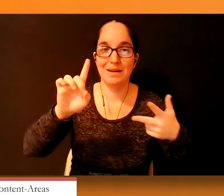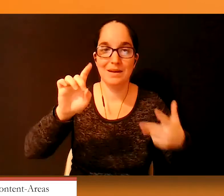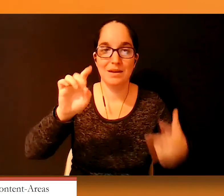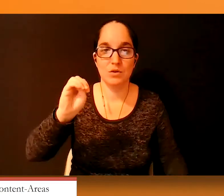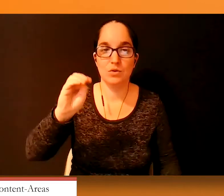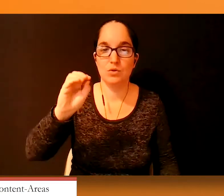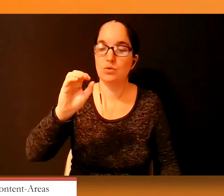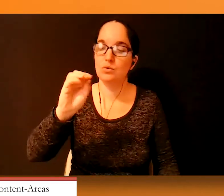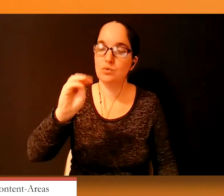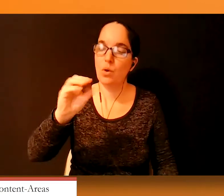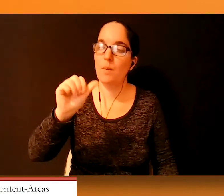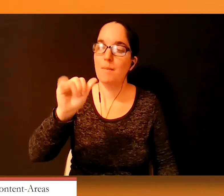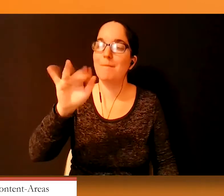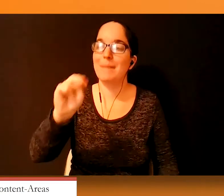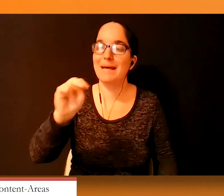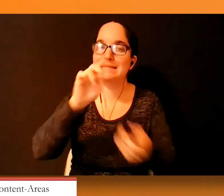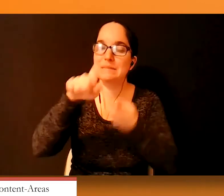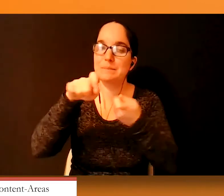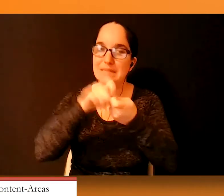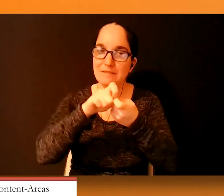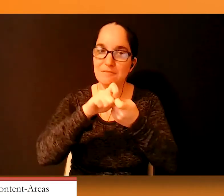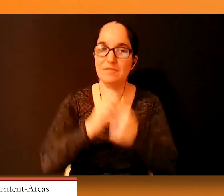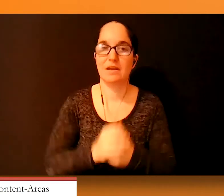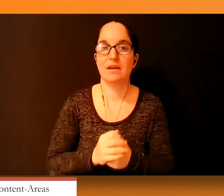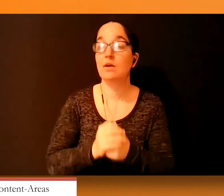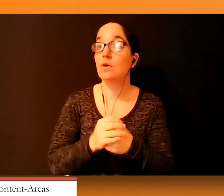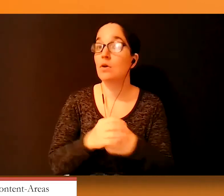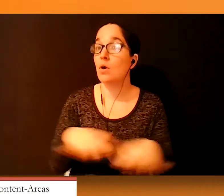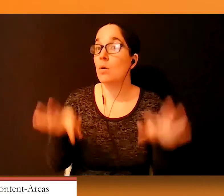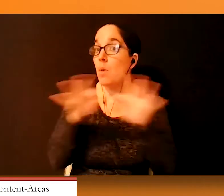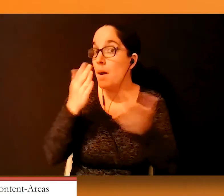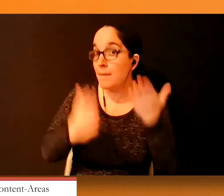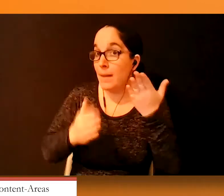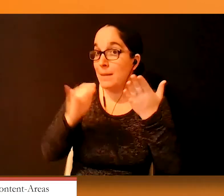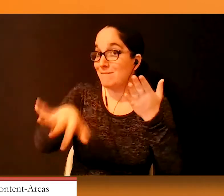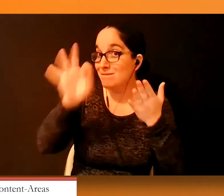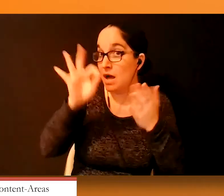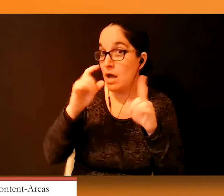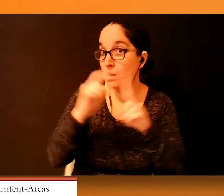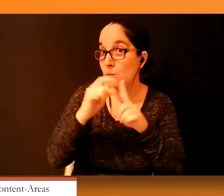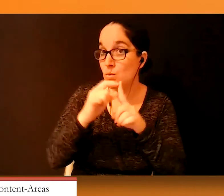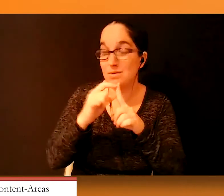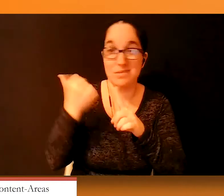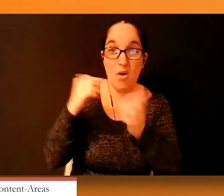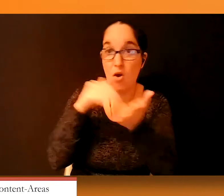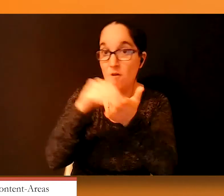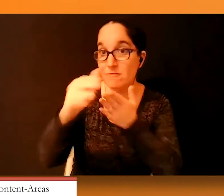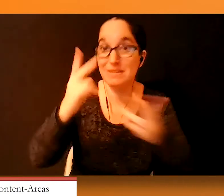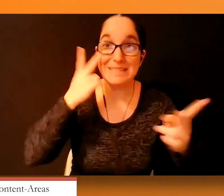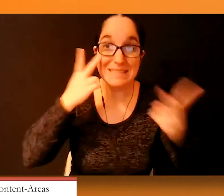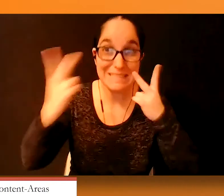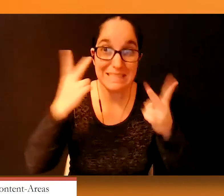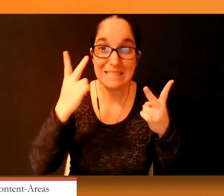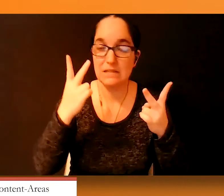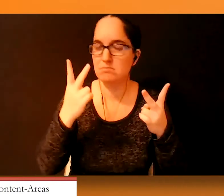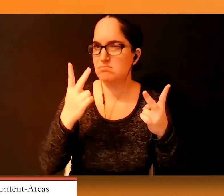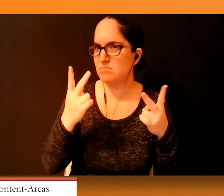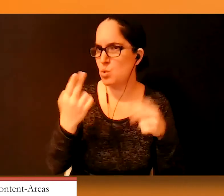or have them used around them very often, and "B," they probably won't be using them very often.